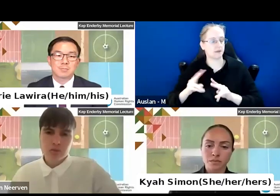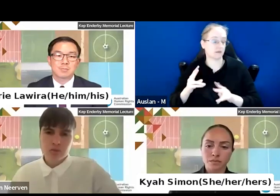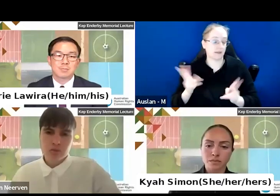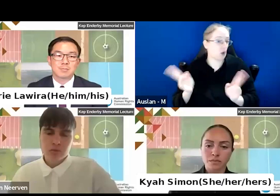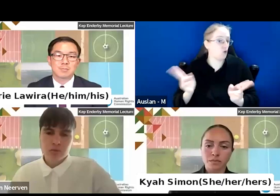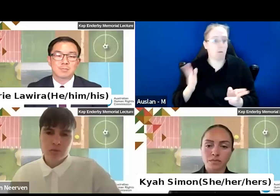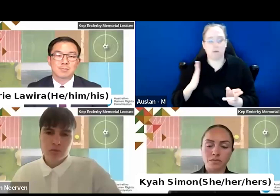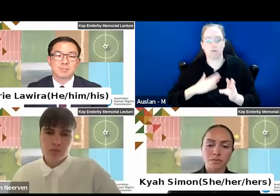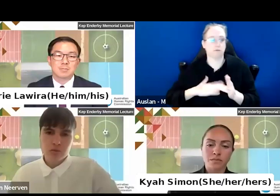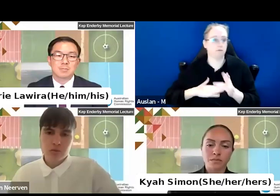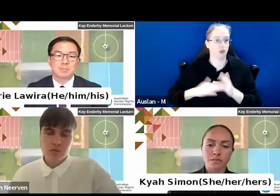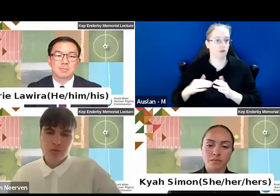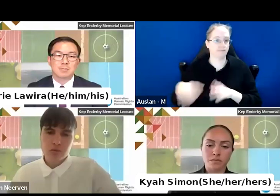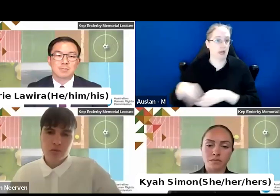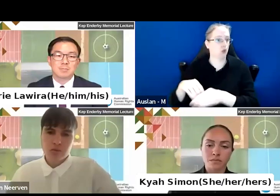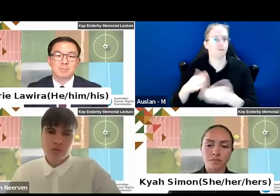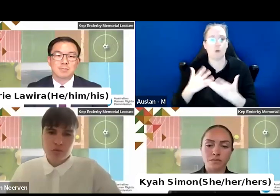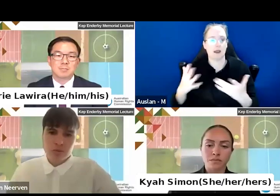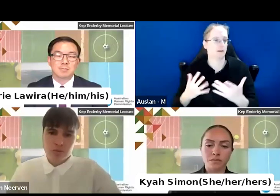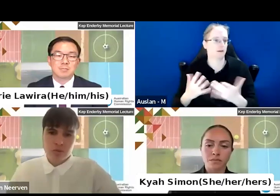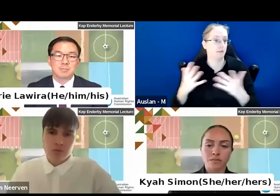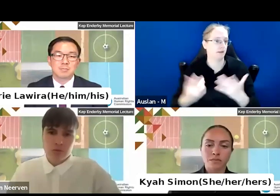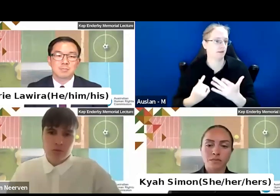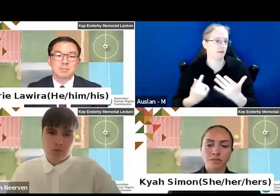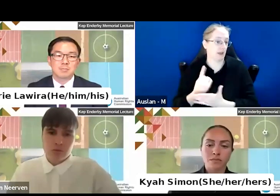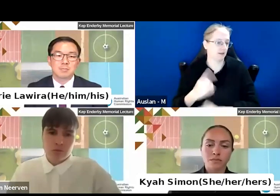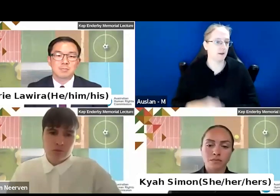And also sport has a unique ability to reach a broad audience and effect change.